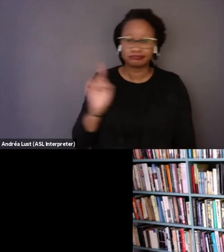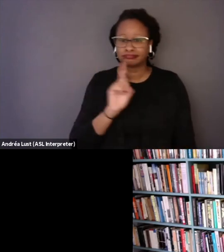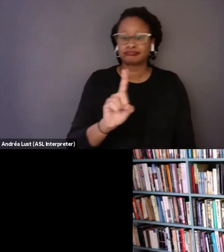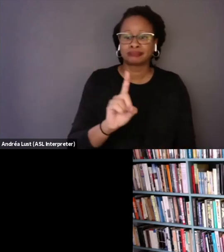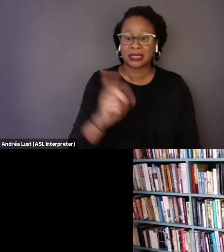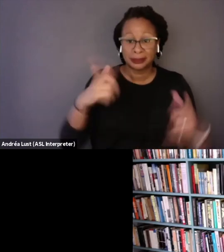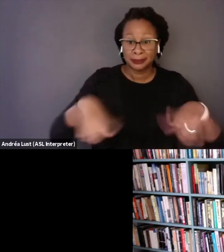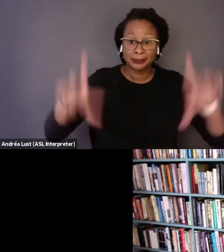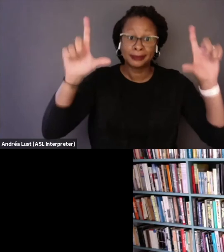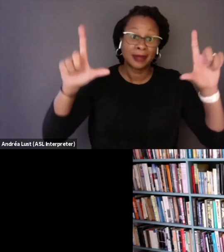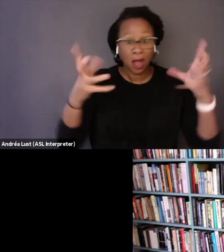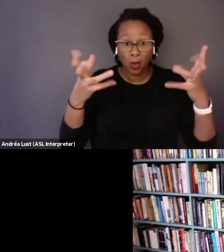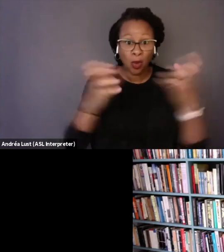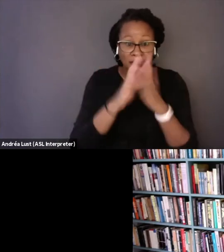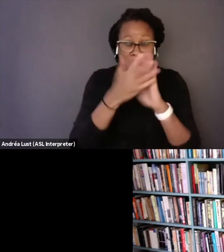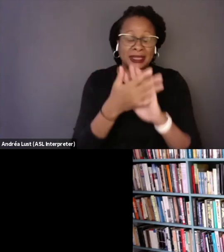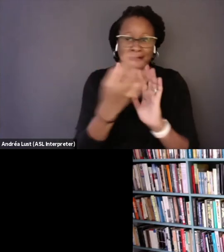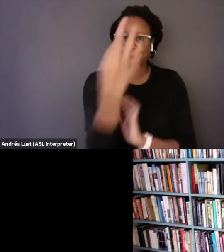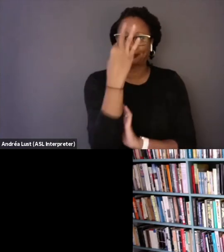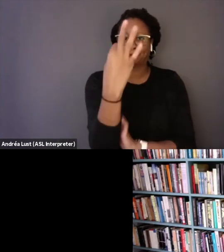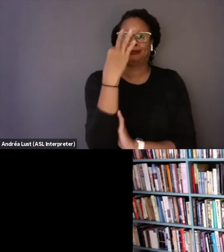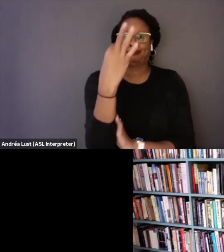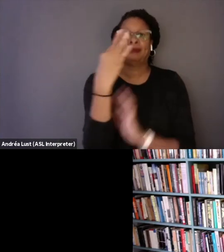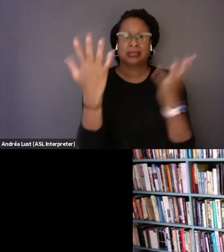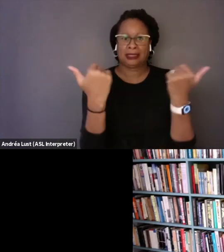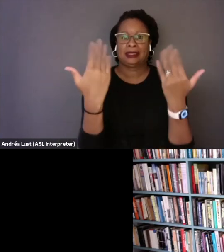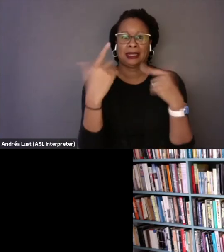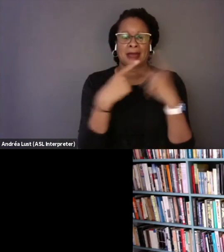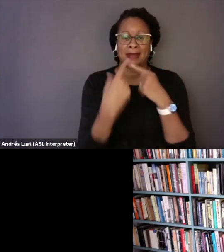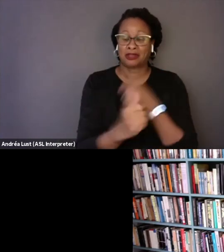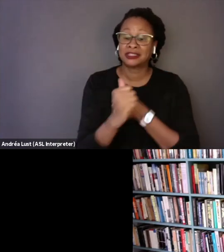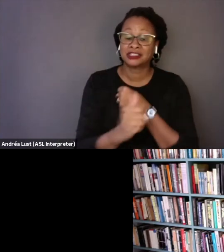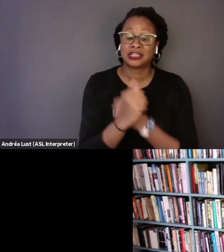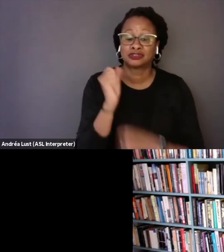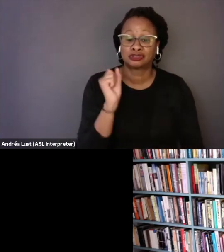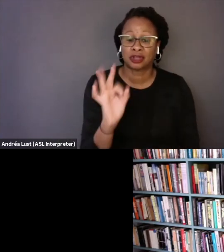and want to be preached to about the dangers of oil extraction or coal.